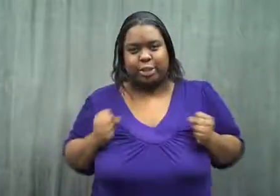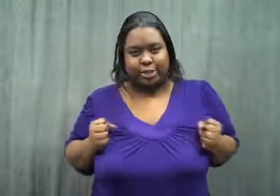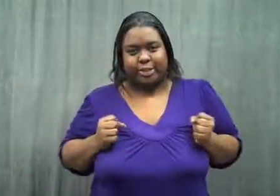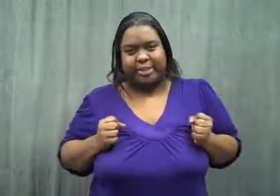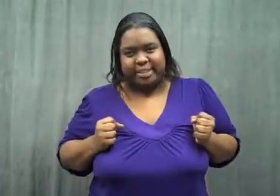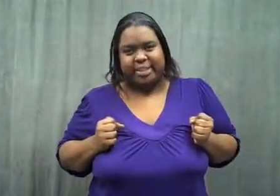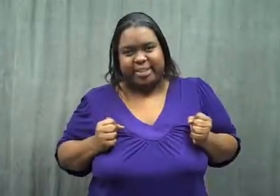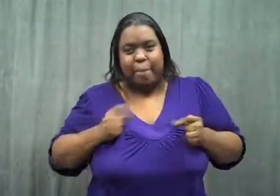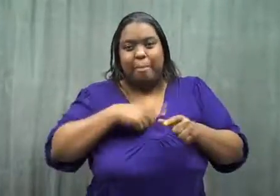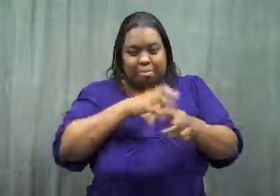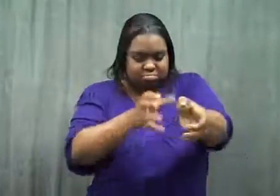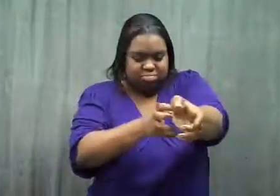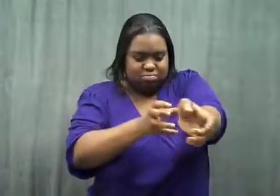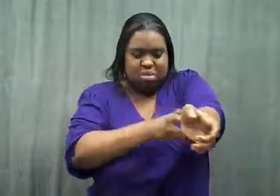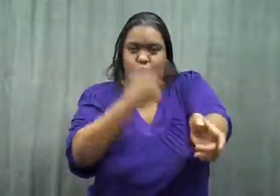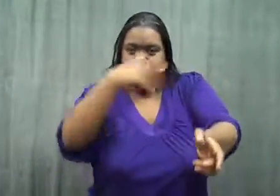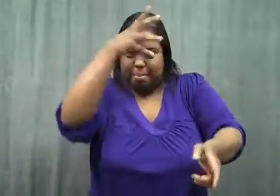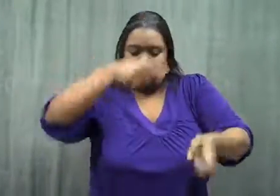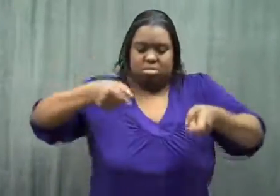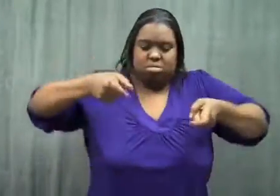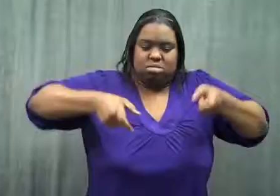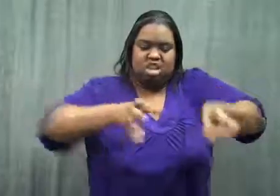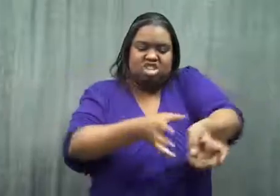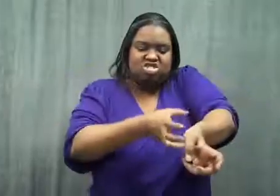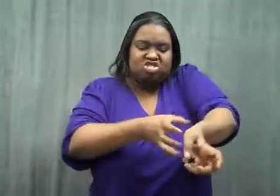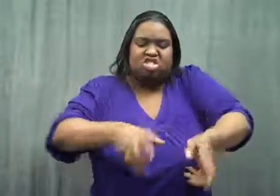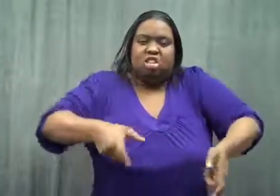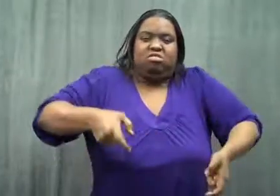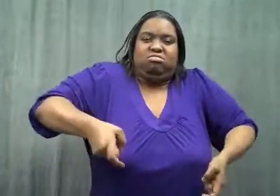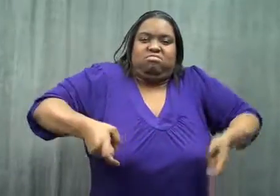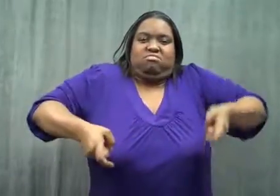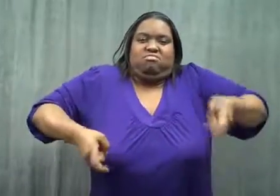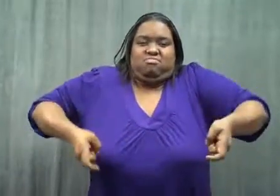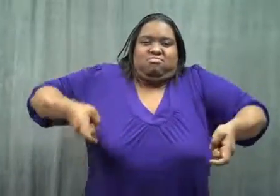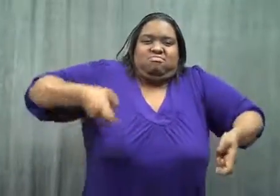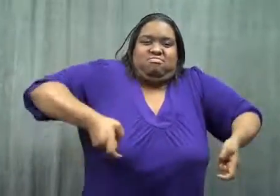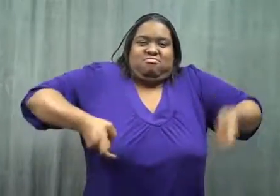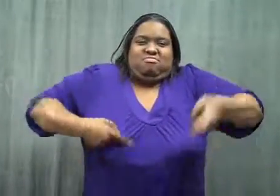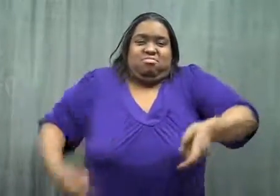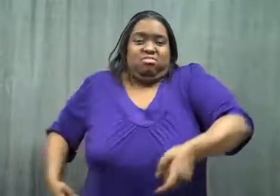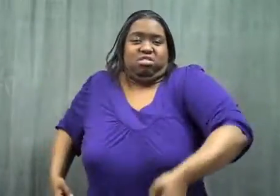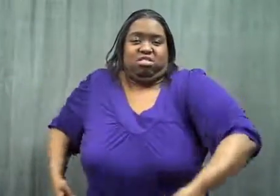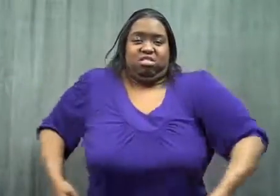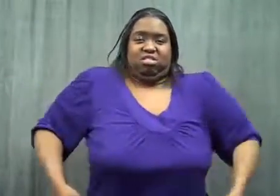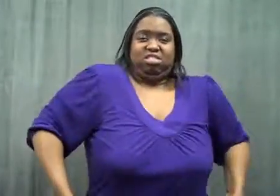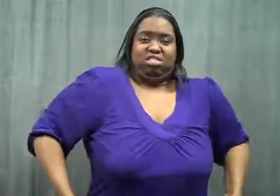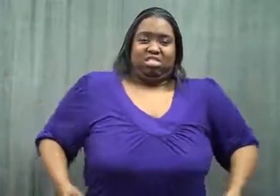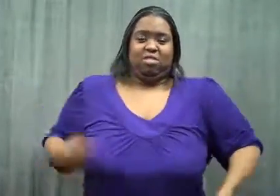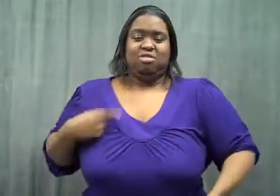The way I was walking made them look like a man's legs.